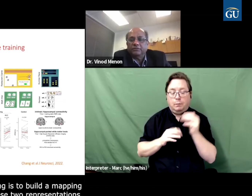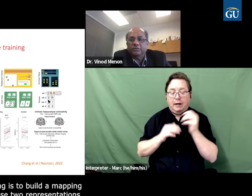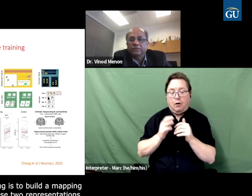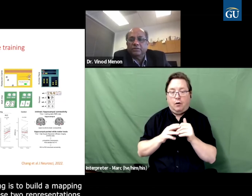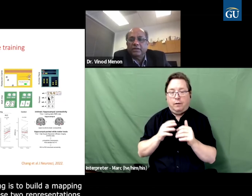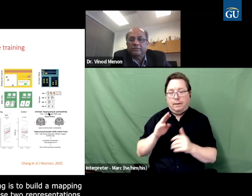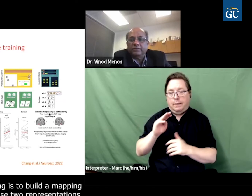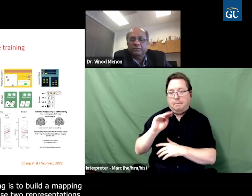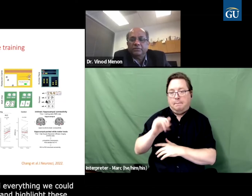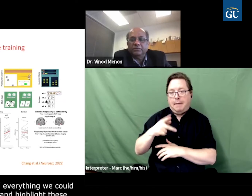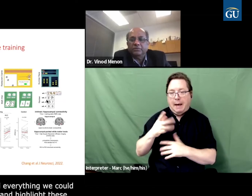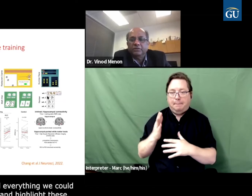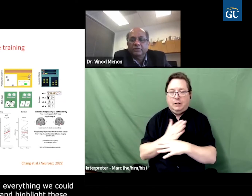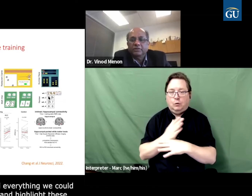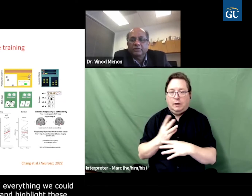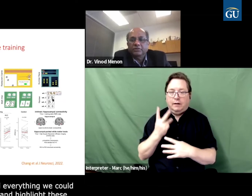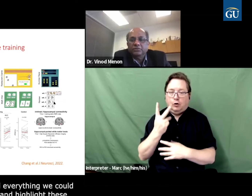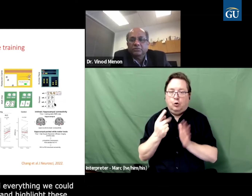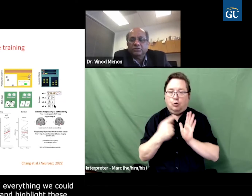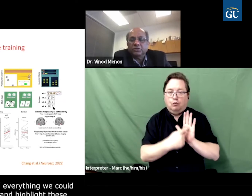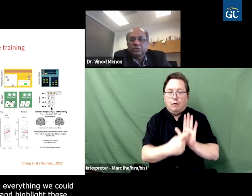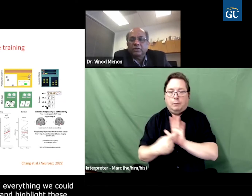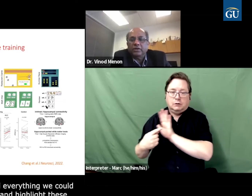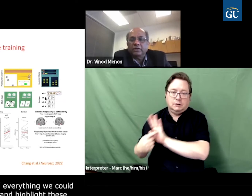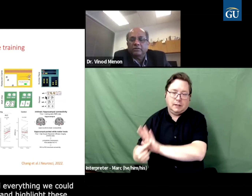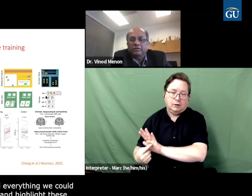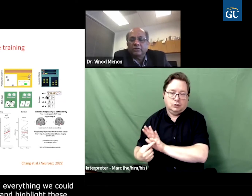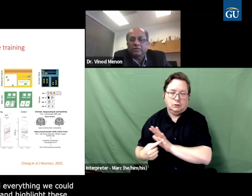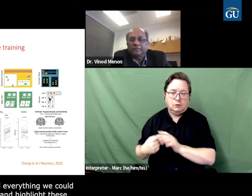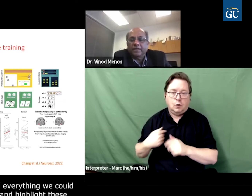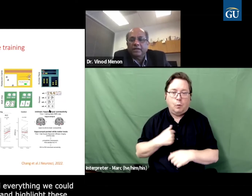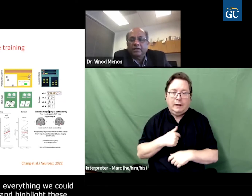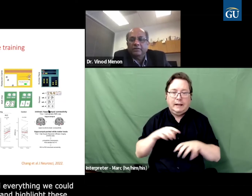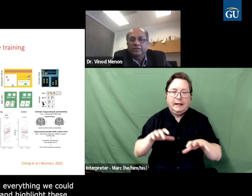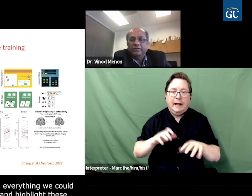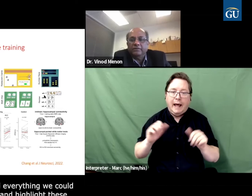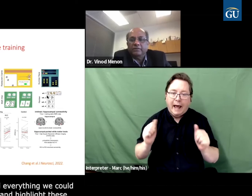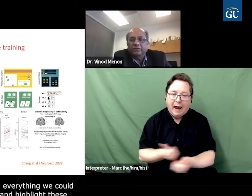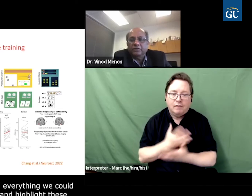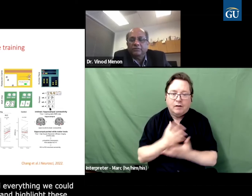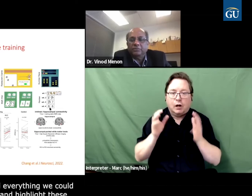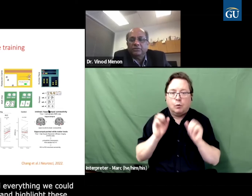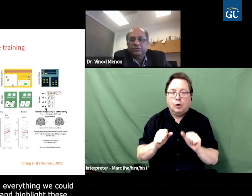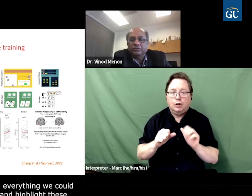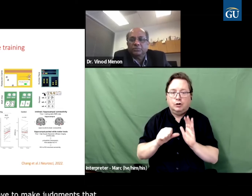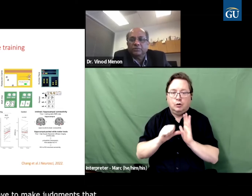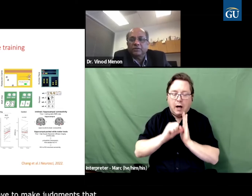representations so we did everything we could to show and